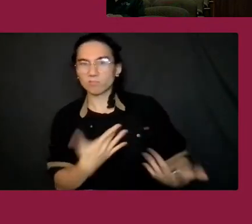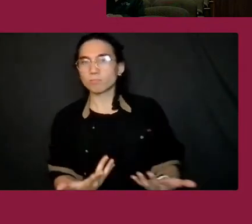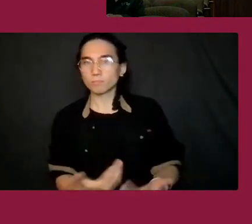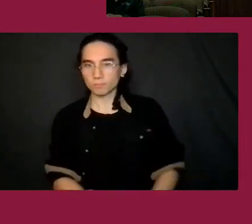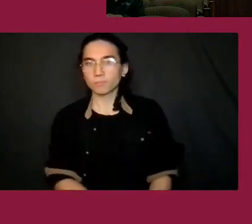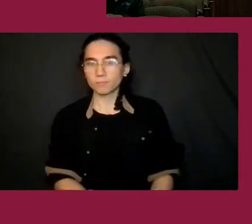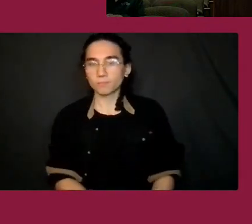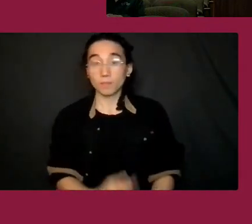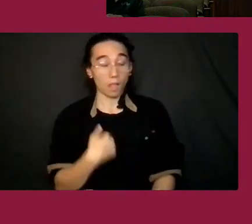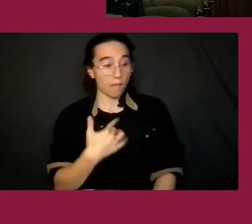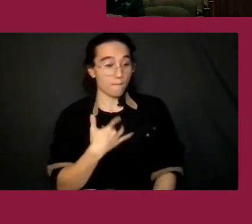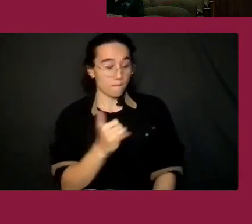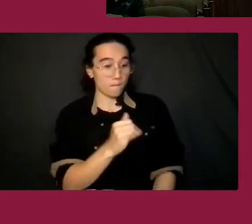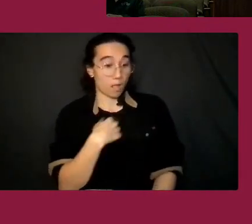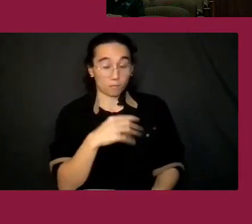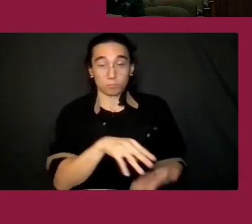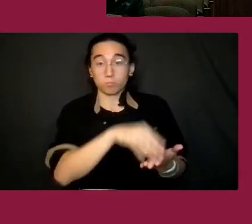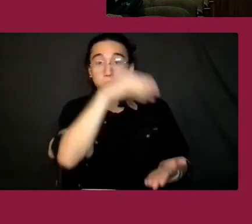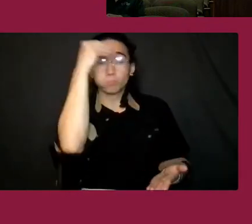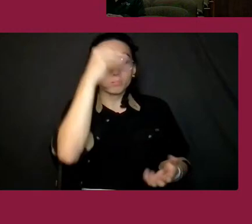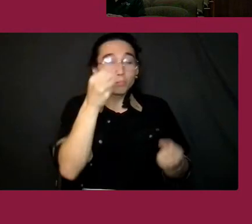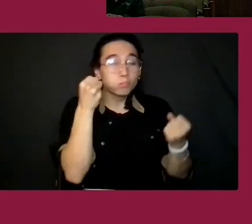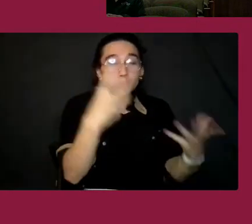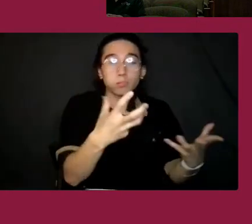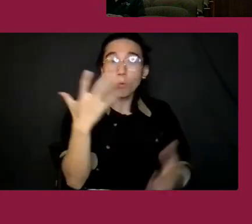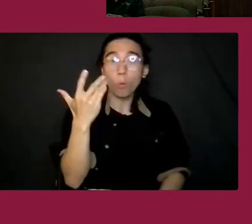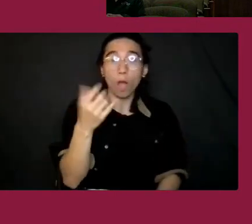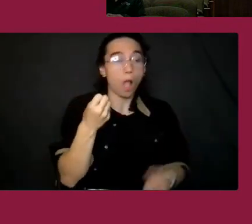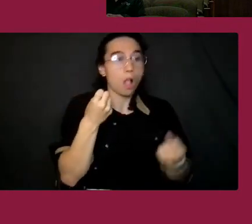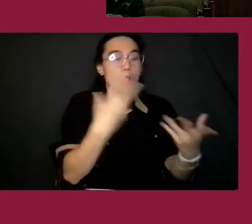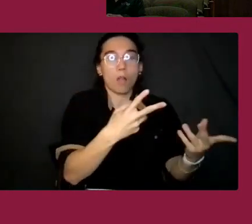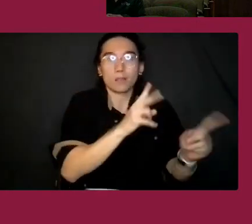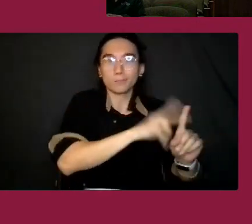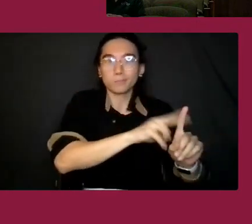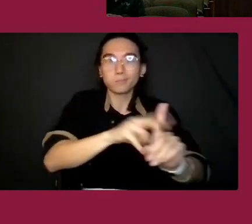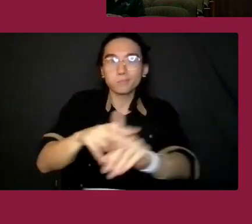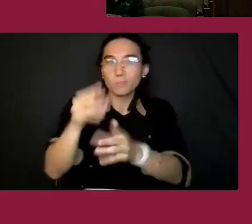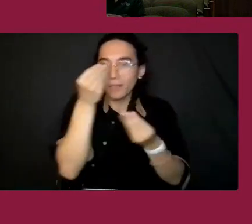I mean, it's a step-by-step applied training to